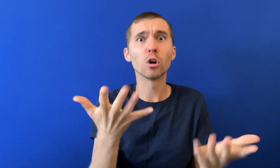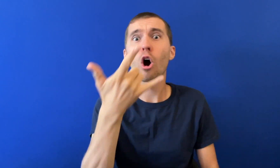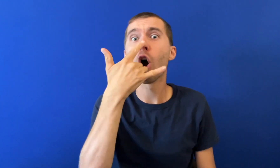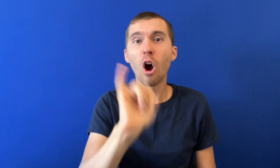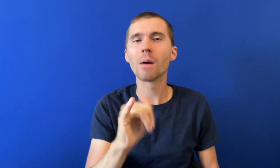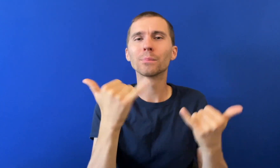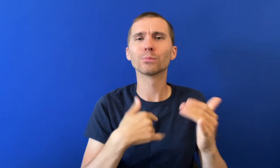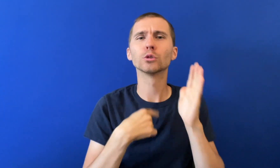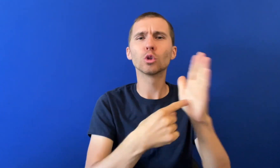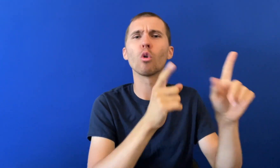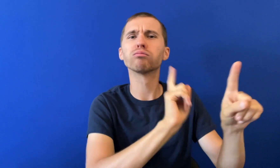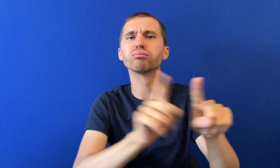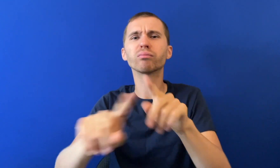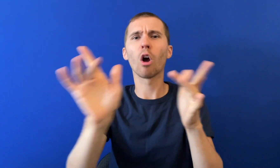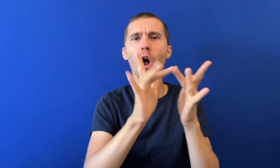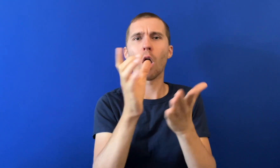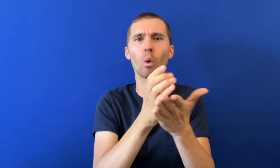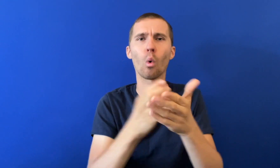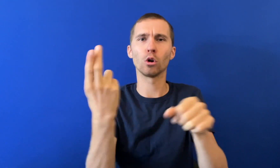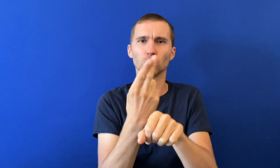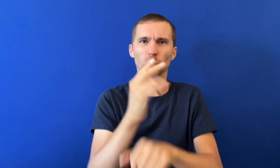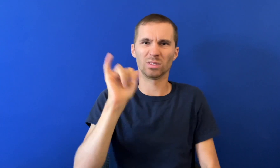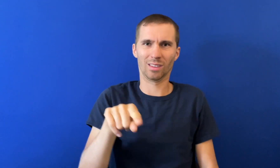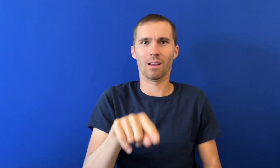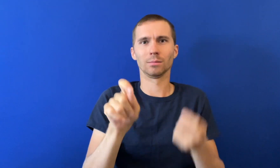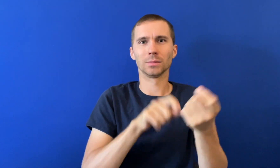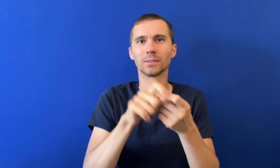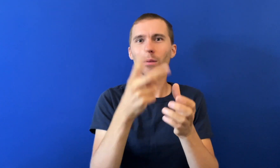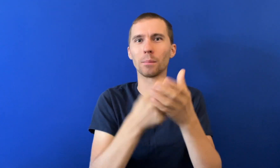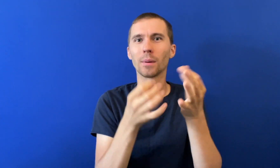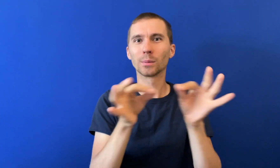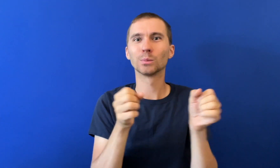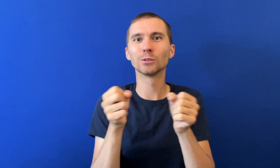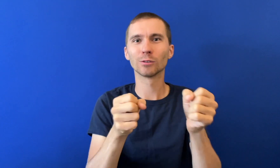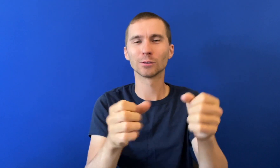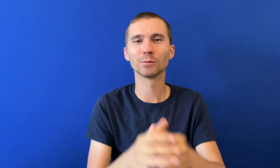Now, I'm going to show you various examples of online courses that use this specific bilingual strategy.